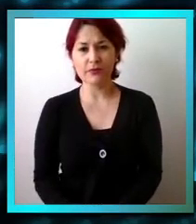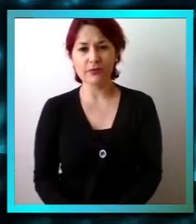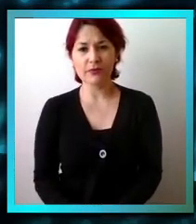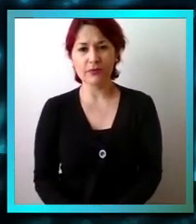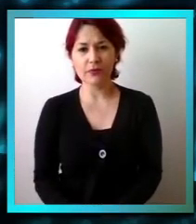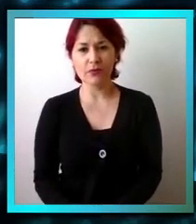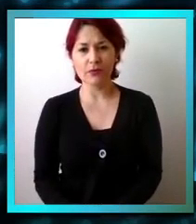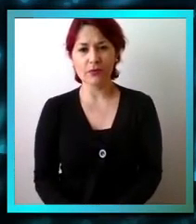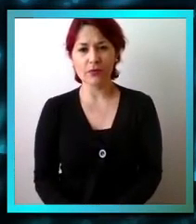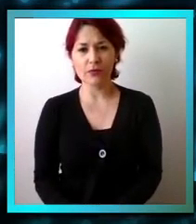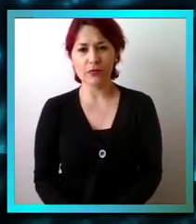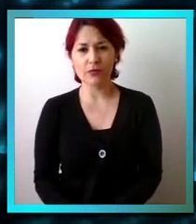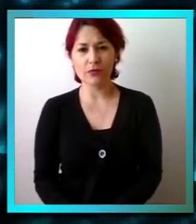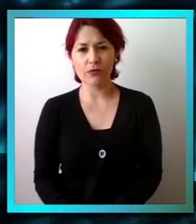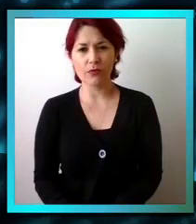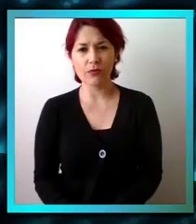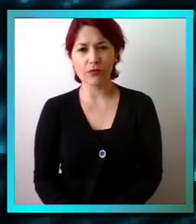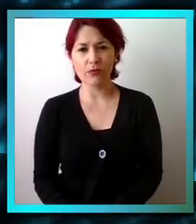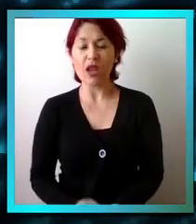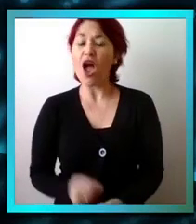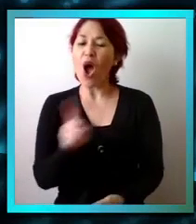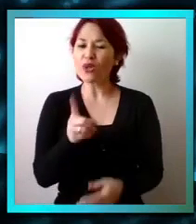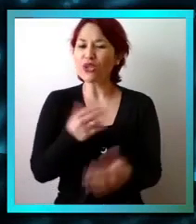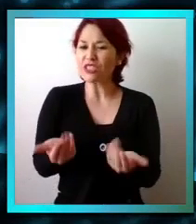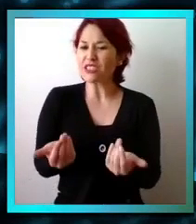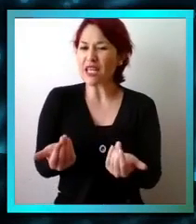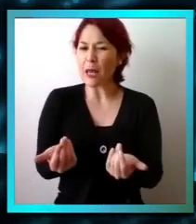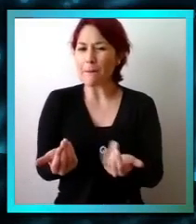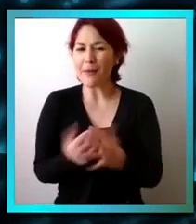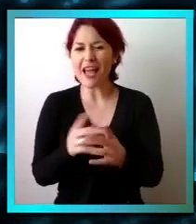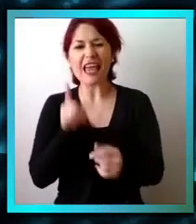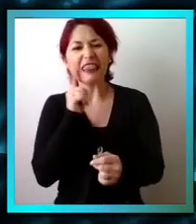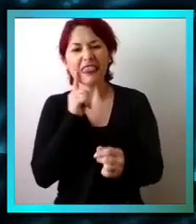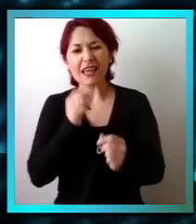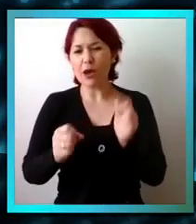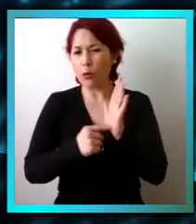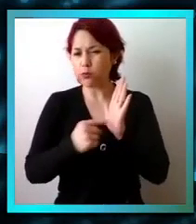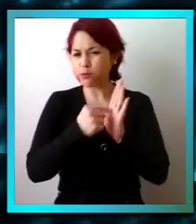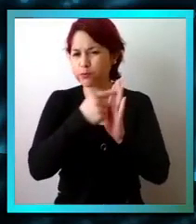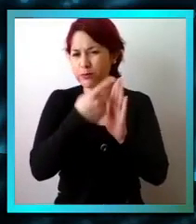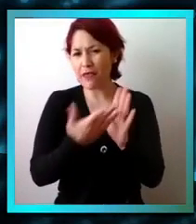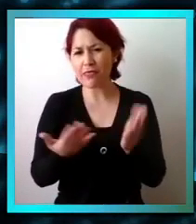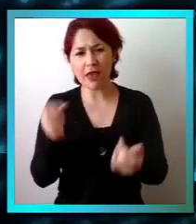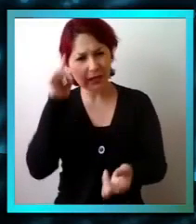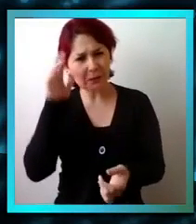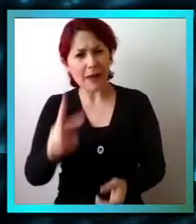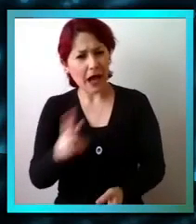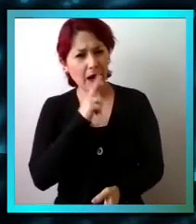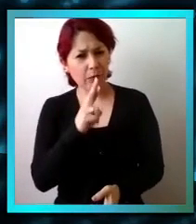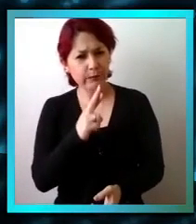measures to respond uh to the hackers attack uh like incident management uh the forensics